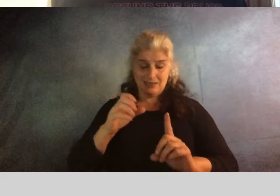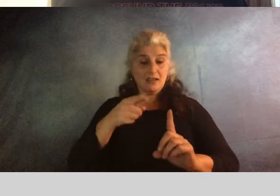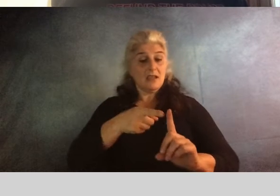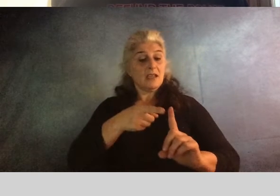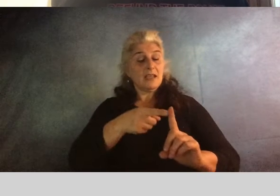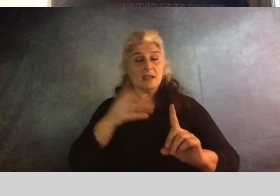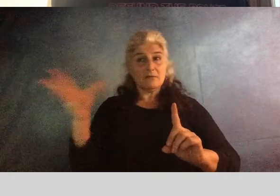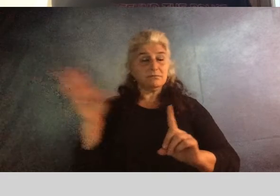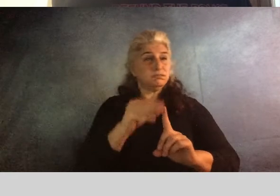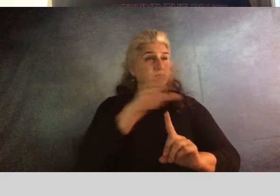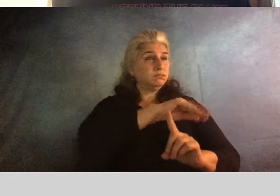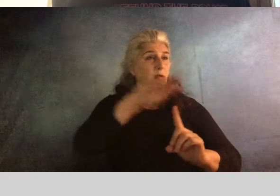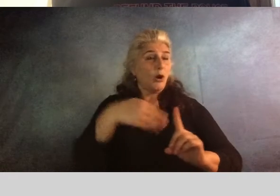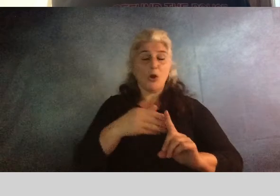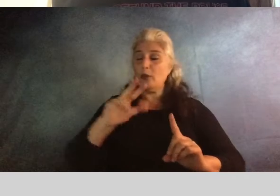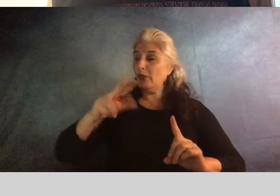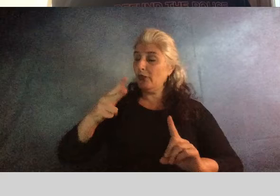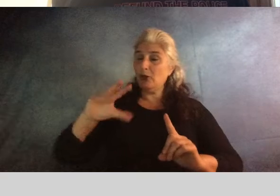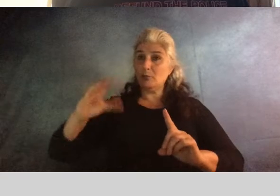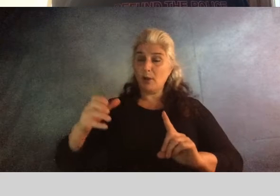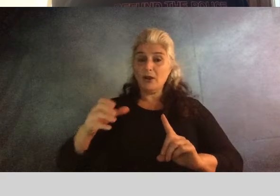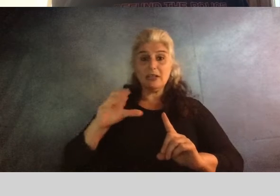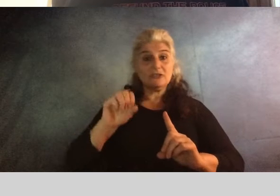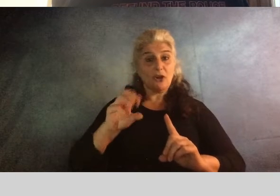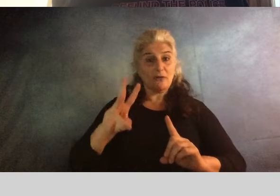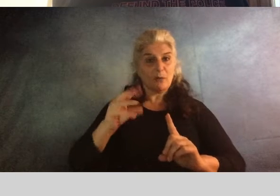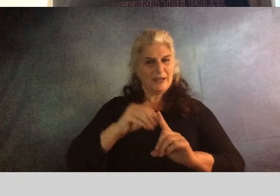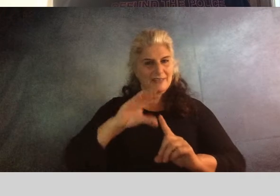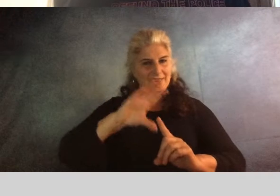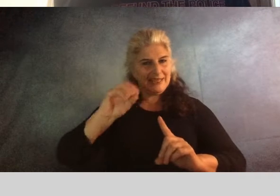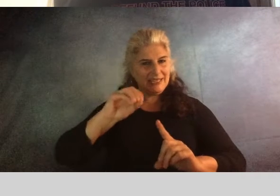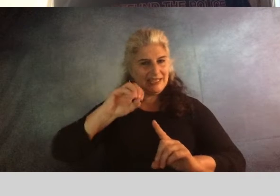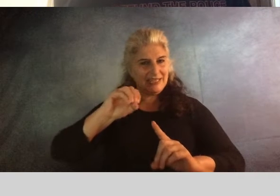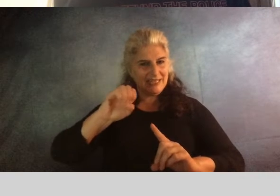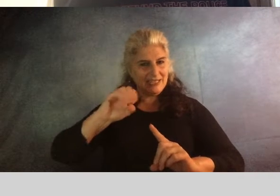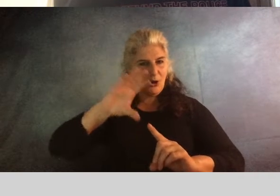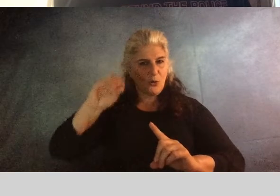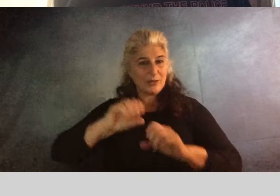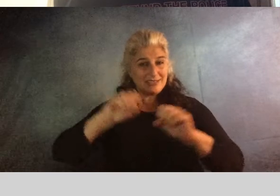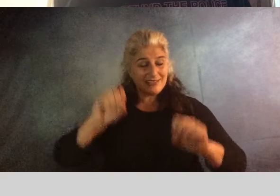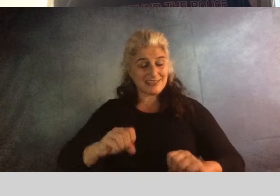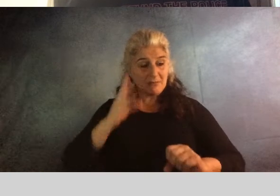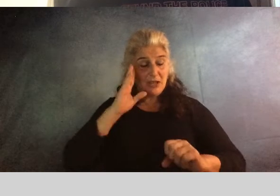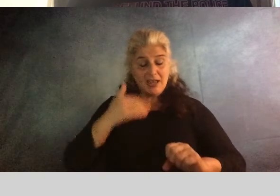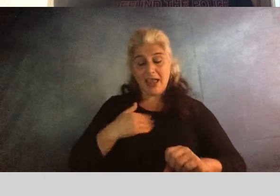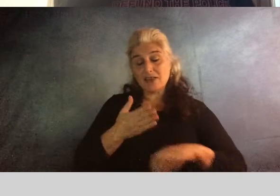in the Python ecosystem. As of September 2020, the Python Package Index hosts over 260,000 projects,